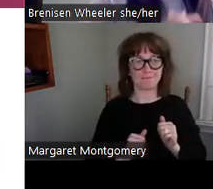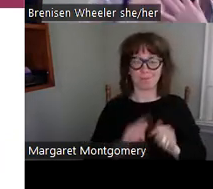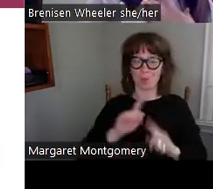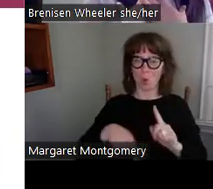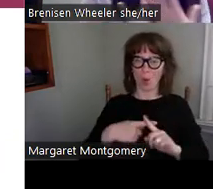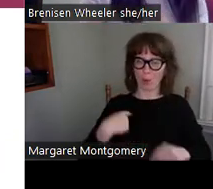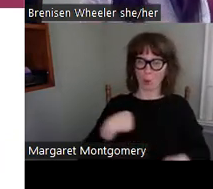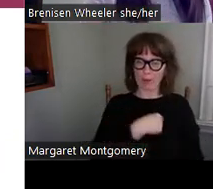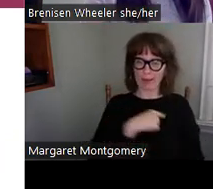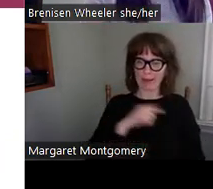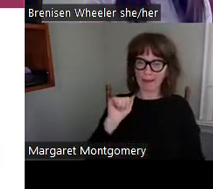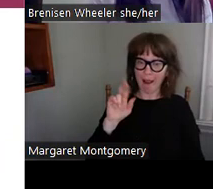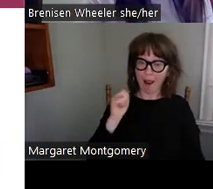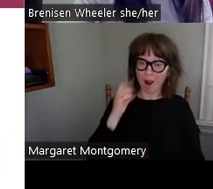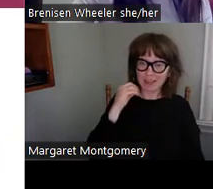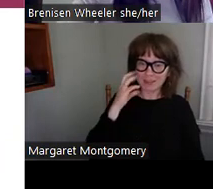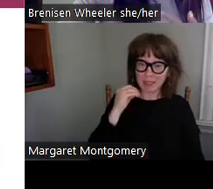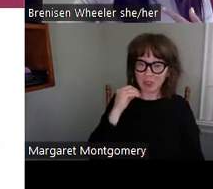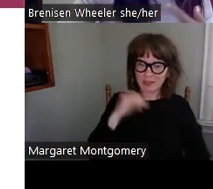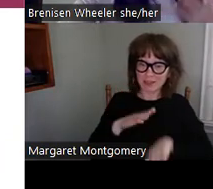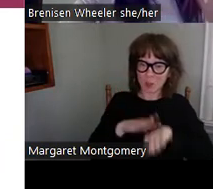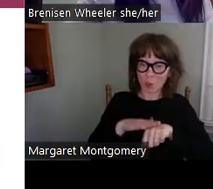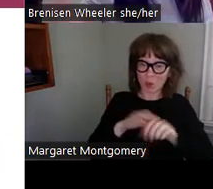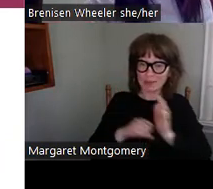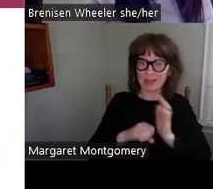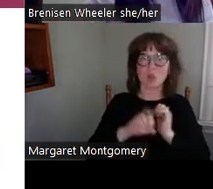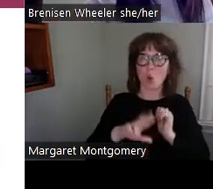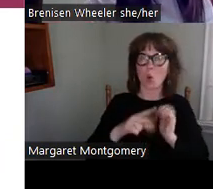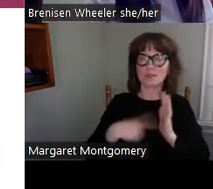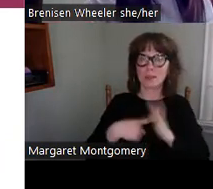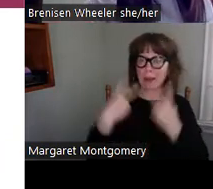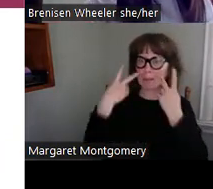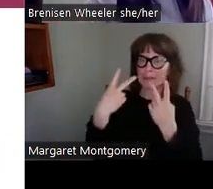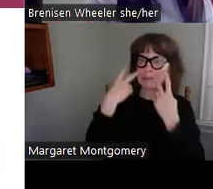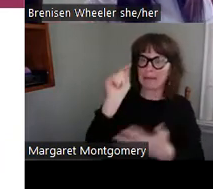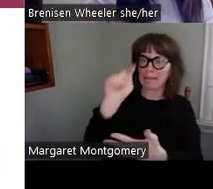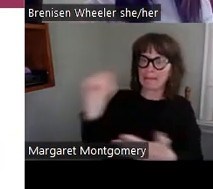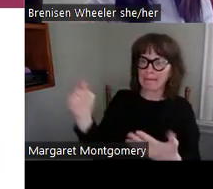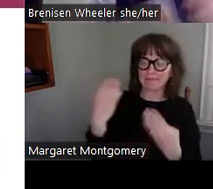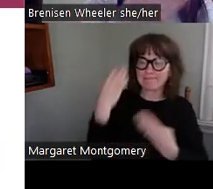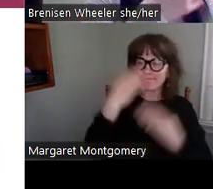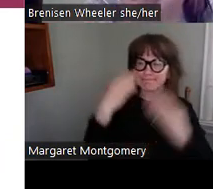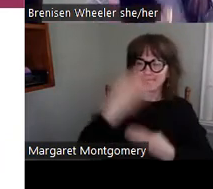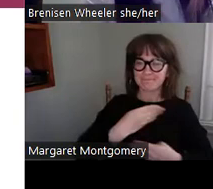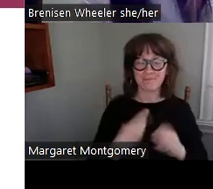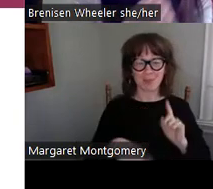12:38:07 Or if we're looking in from the outside sometimes we don't know the names for what we're experiencing. 12:38:13 So all of those things the 8 that